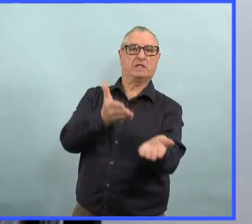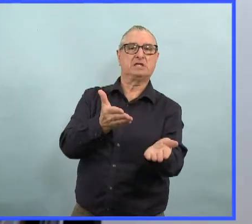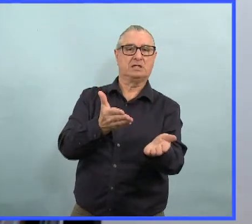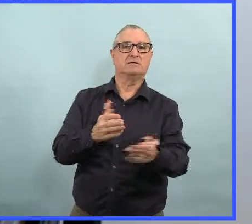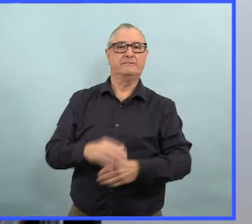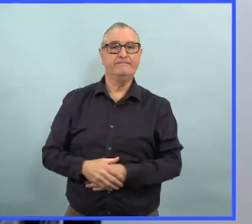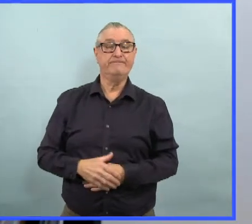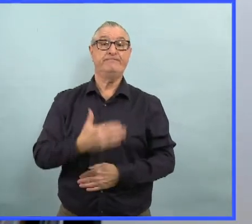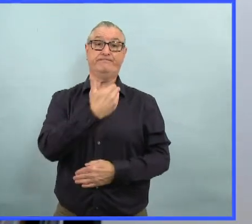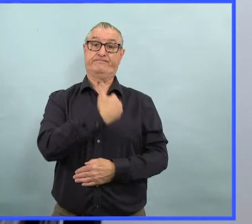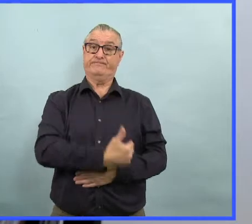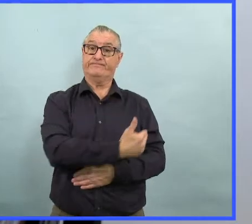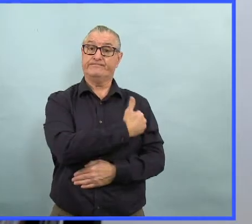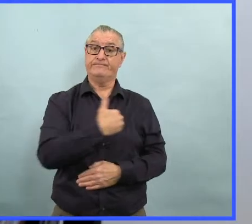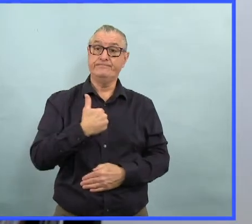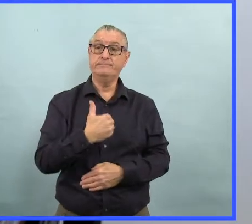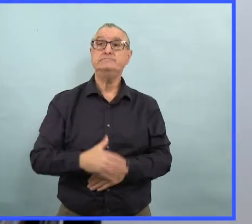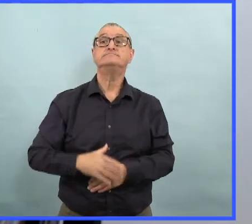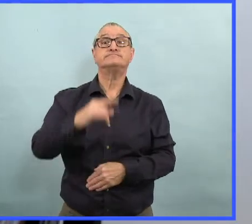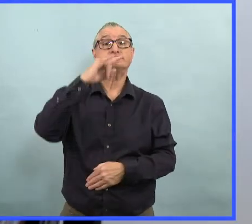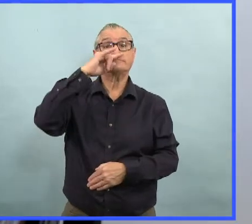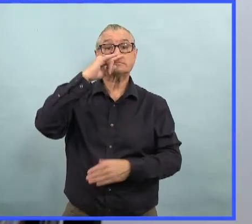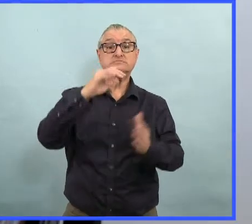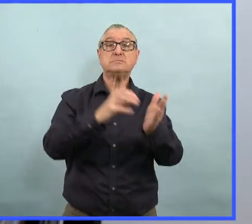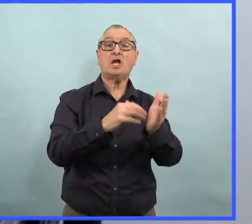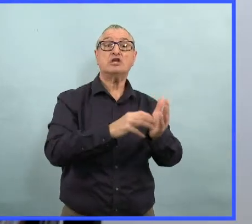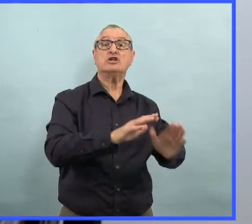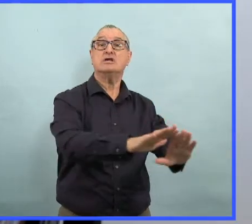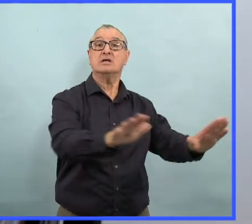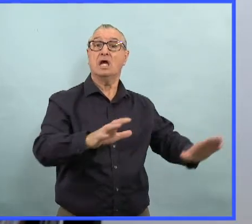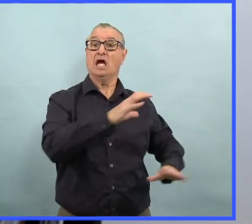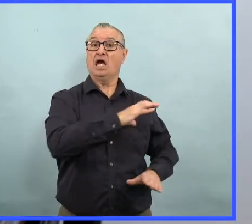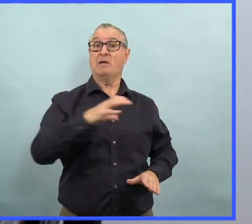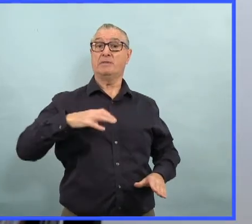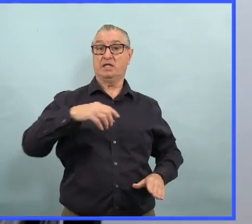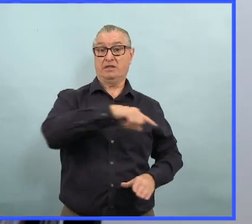pediatric vaccine advisory committee recommended that second dose occur at the eight-week mark